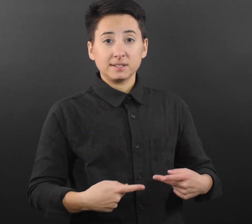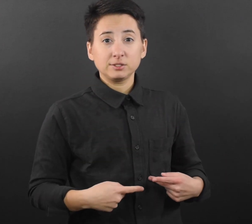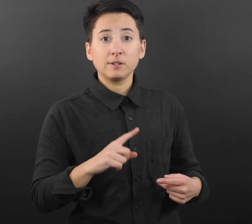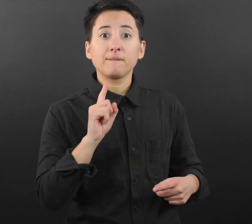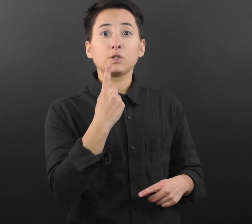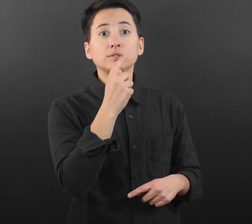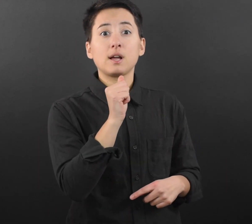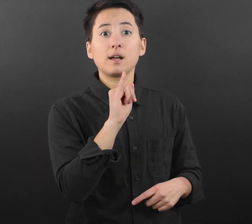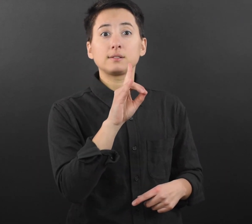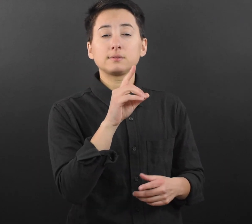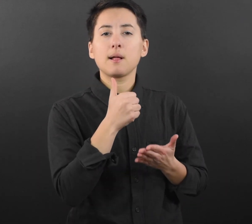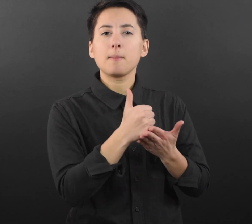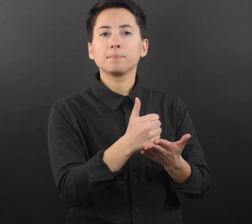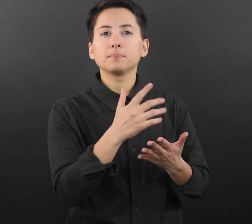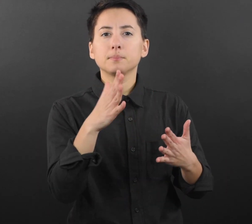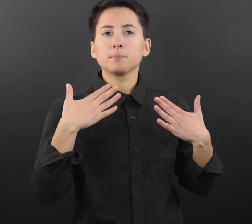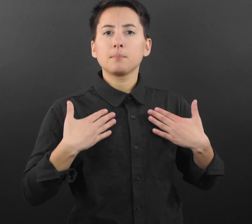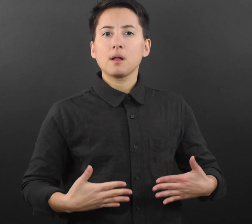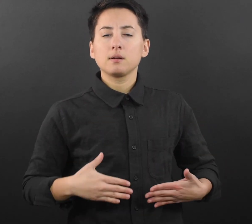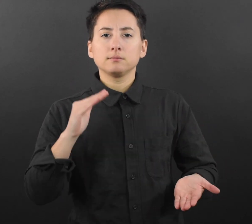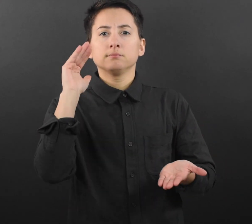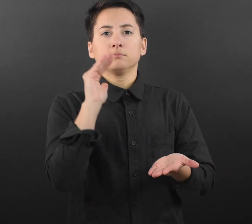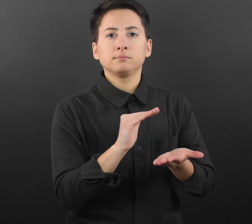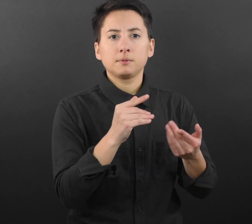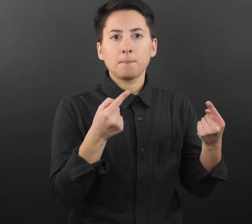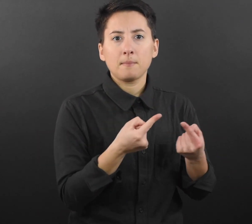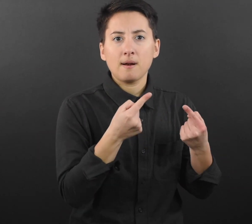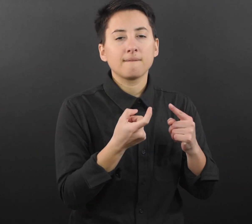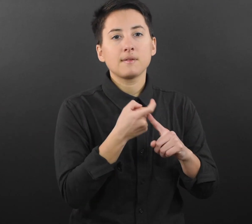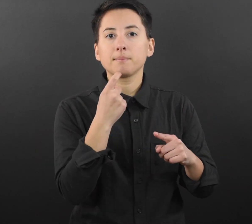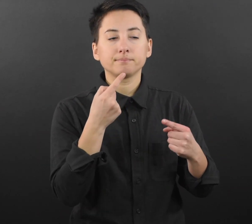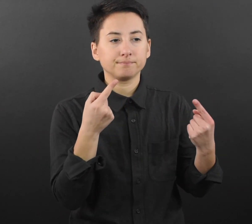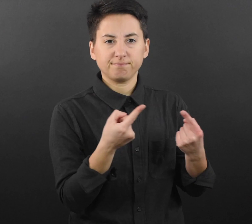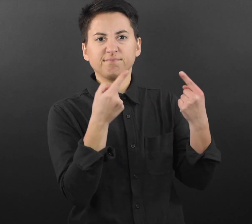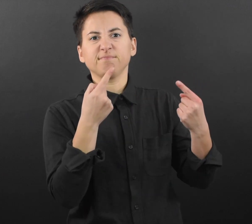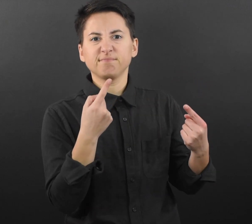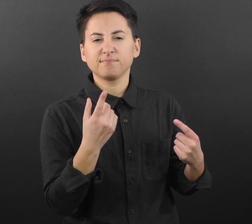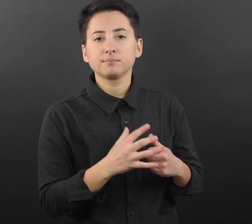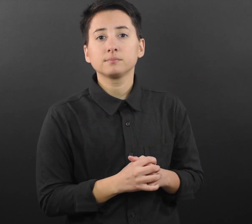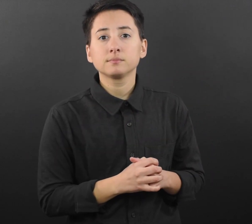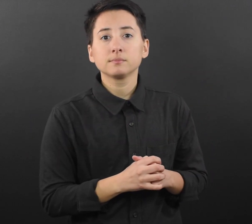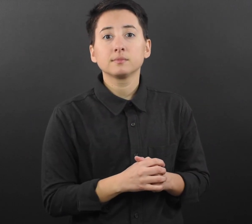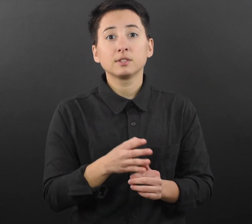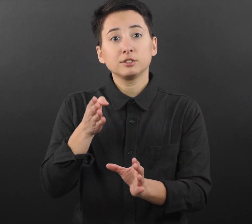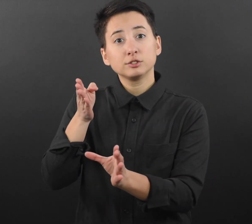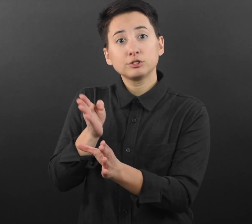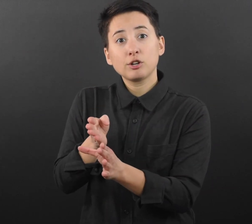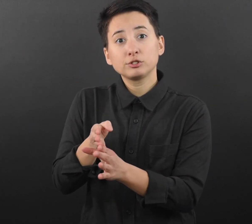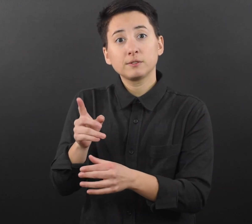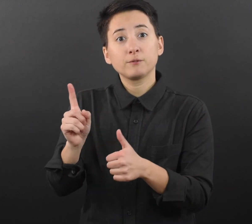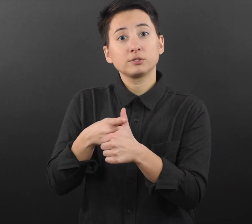reduces body pain from an injury, psychological first aid is a way to ease